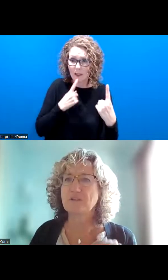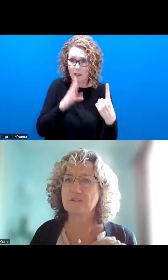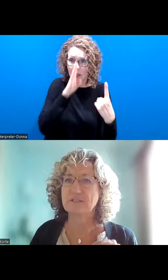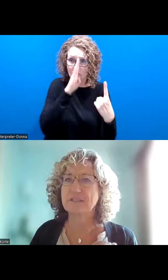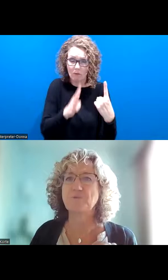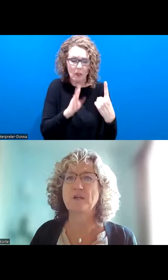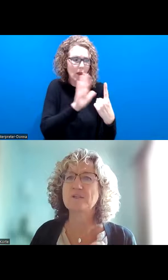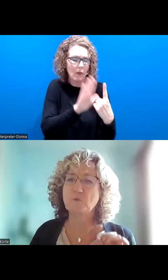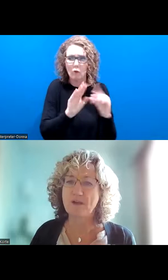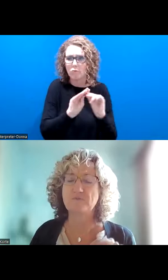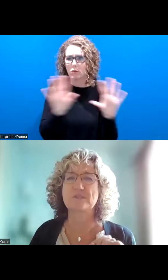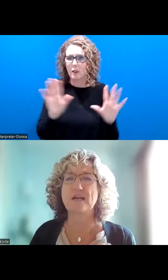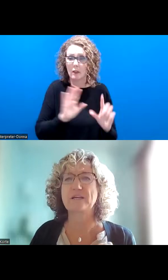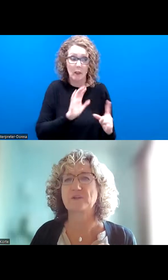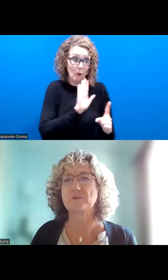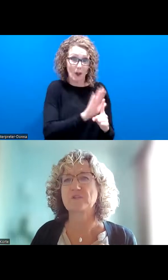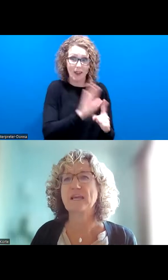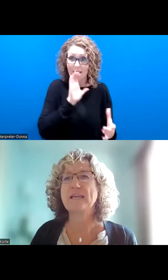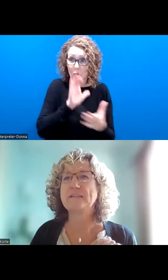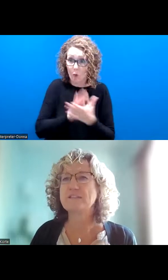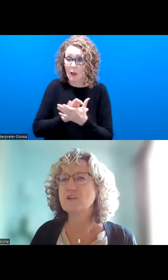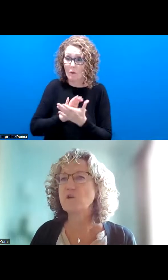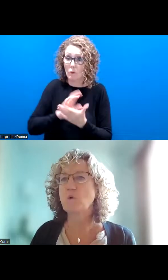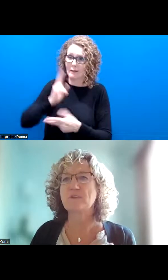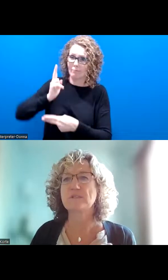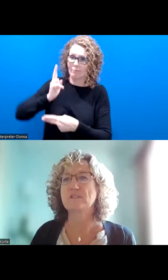s out of state who has an exemption for that reason, if you